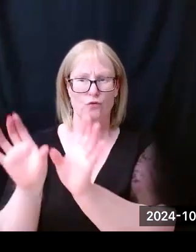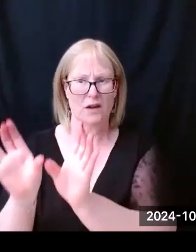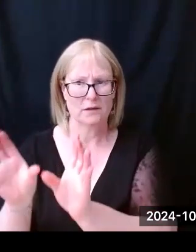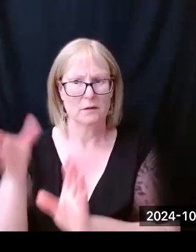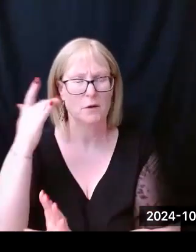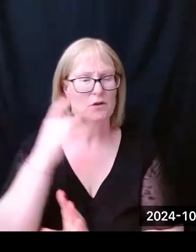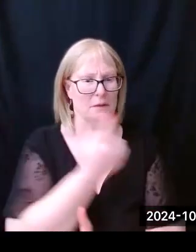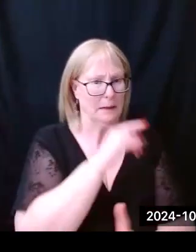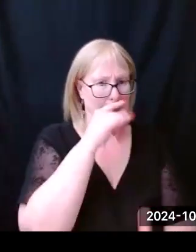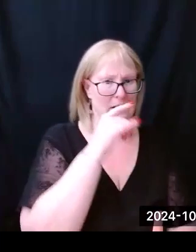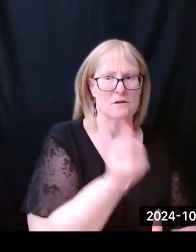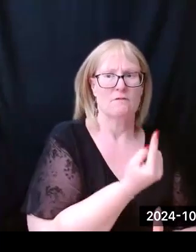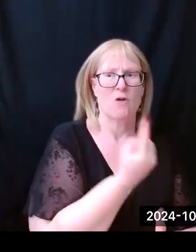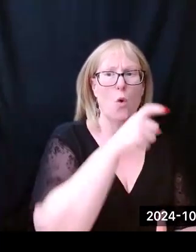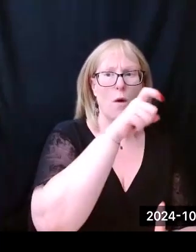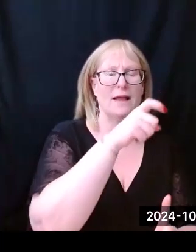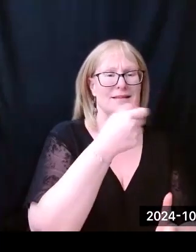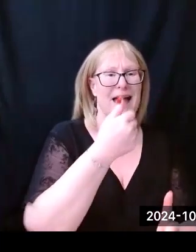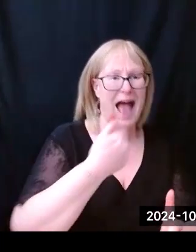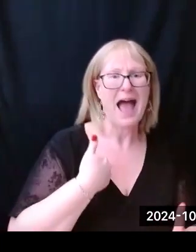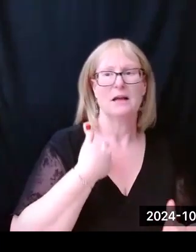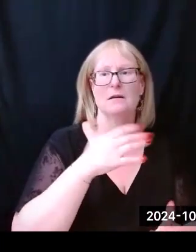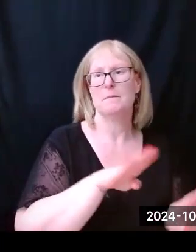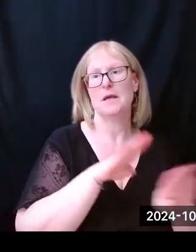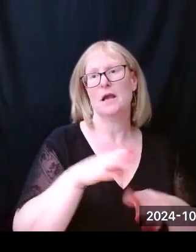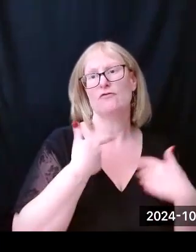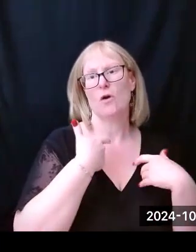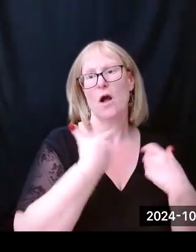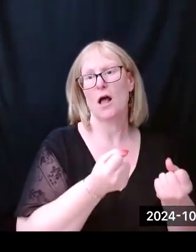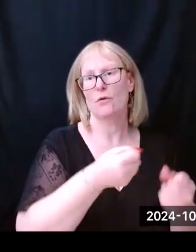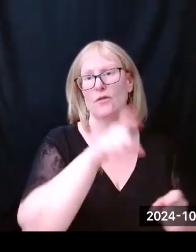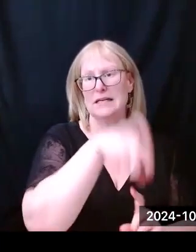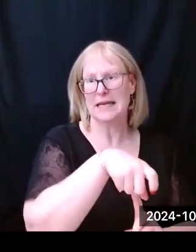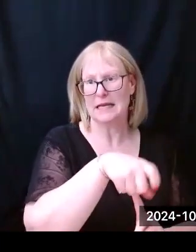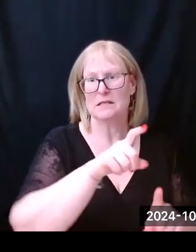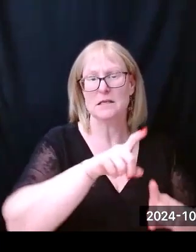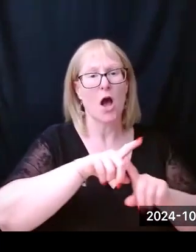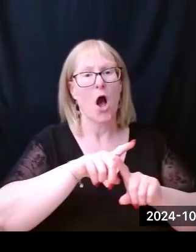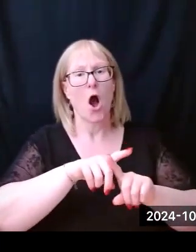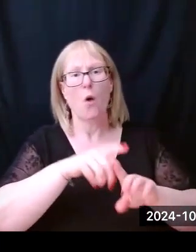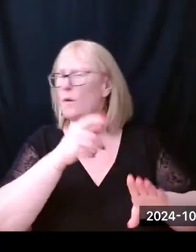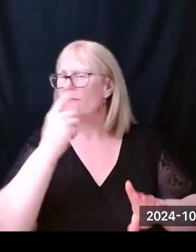We're paying attention to it a lot more now. And as we pay attention to it a lot more now, it